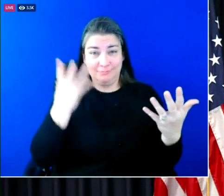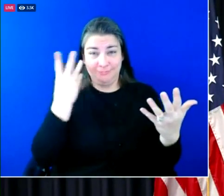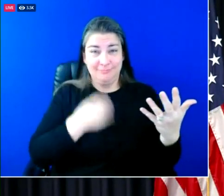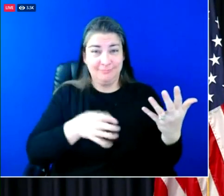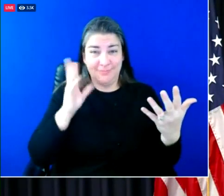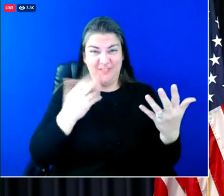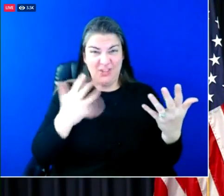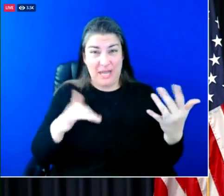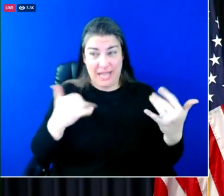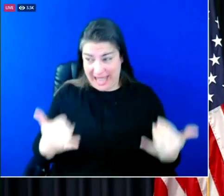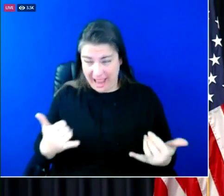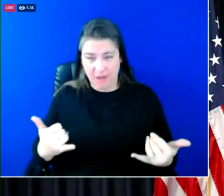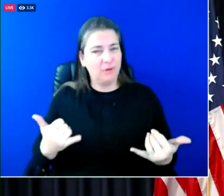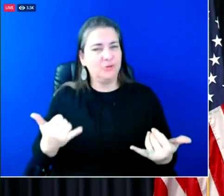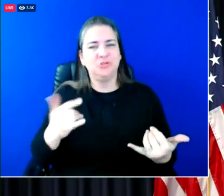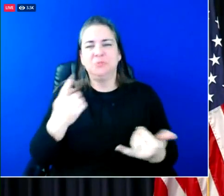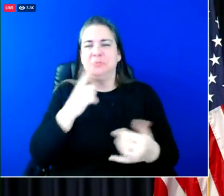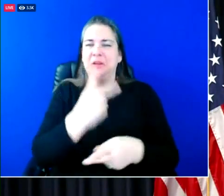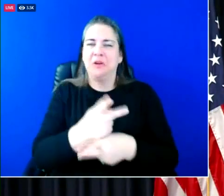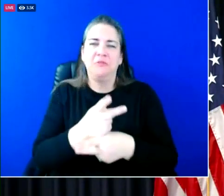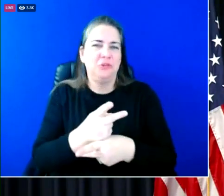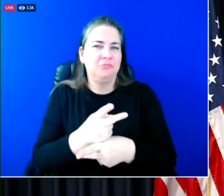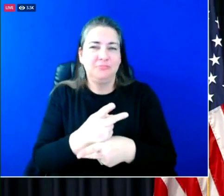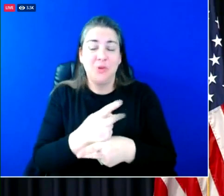careful. We didn't fight 11 months through a pandemic to lose you on the